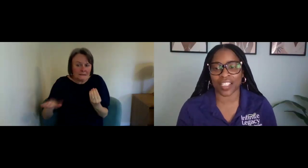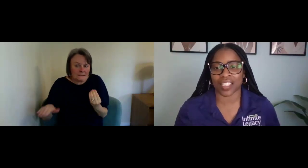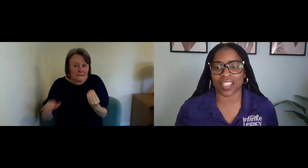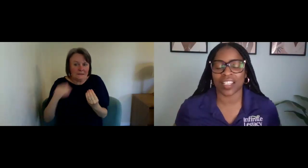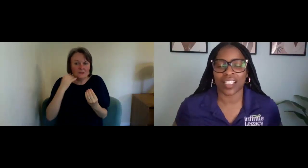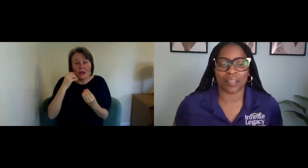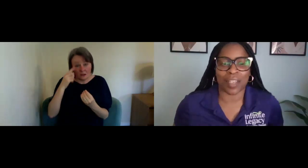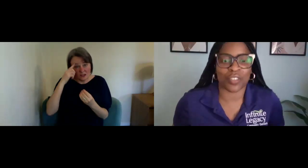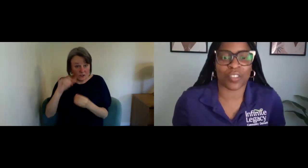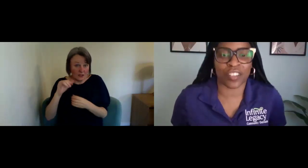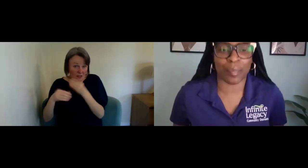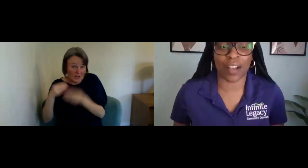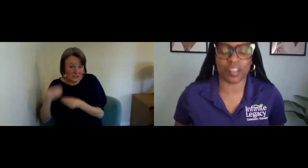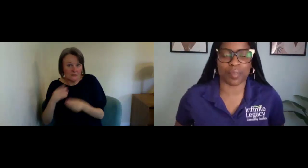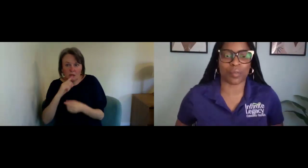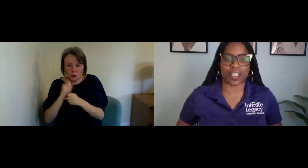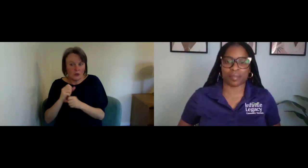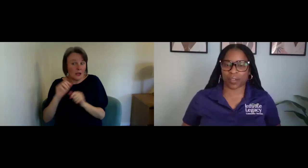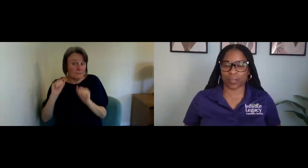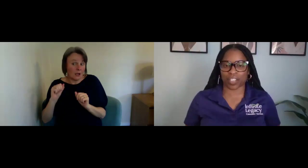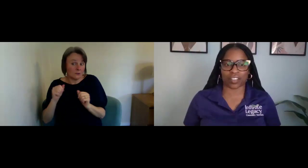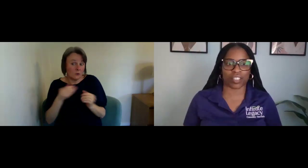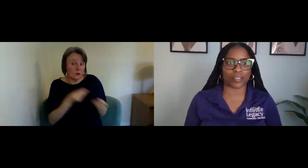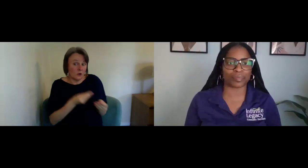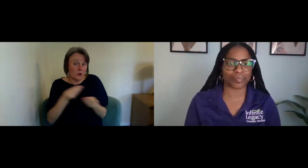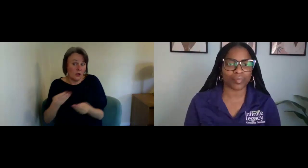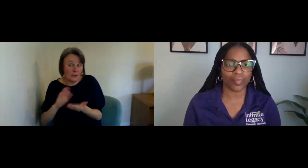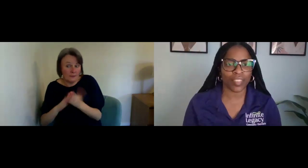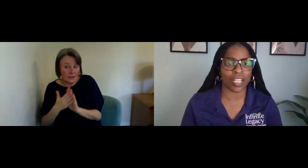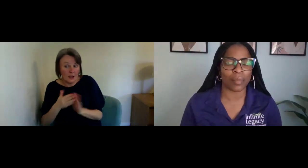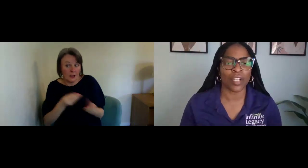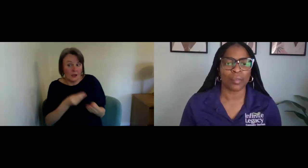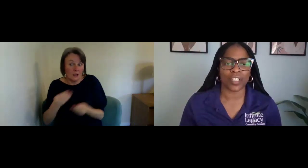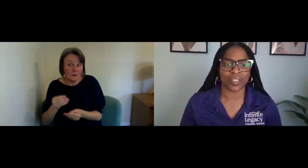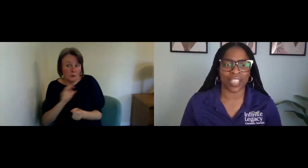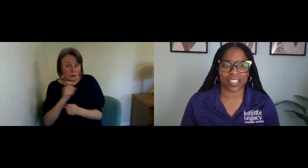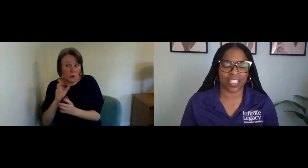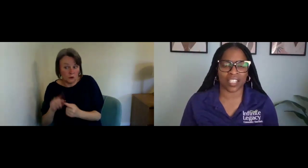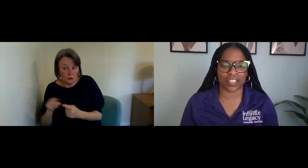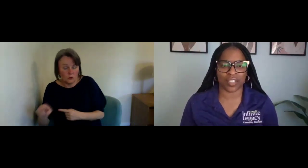Legacy, to make sure there's a possible way to be an organ donor. We do a lot of discussions